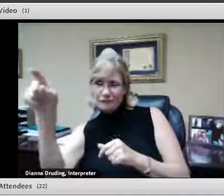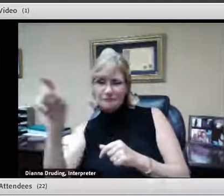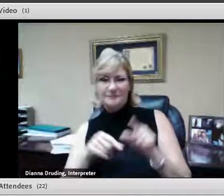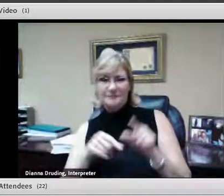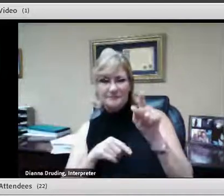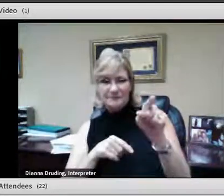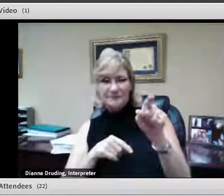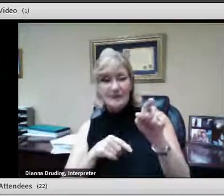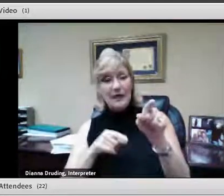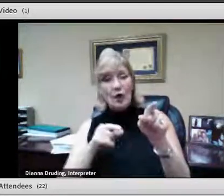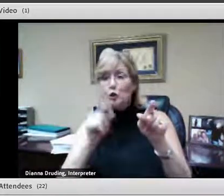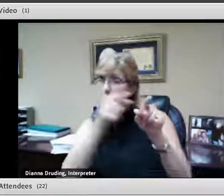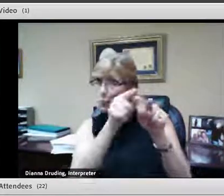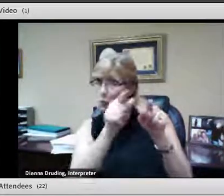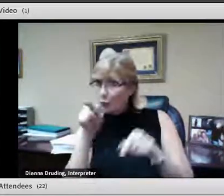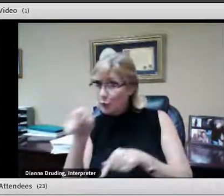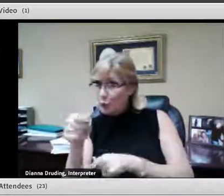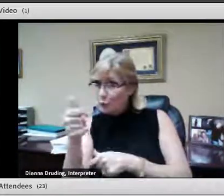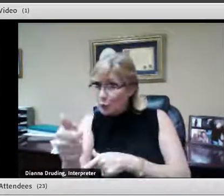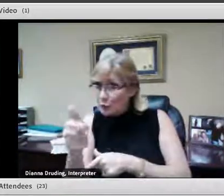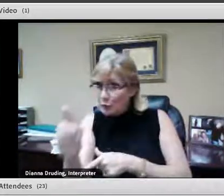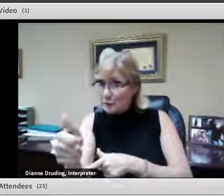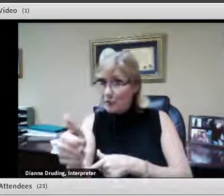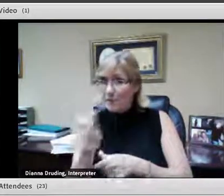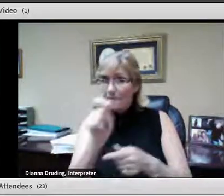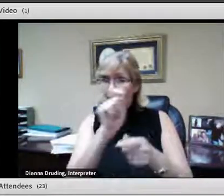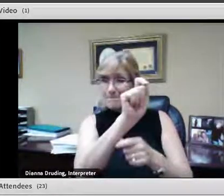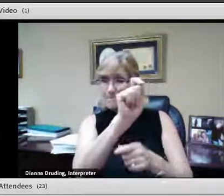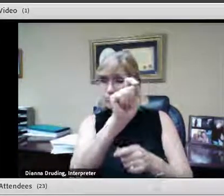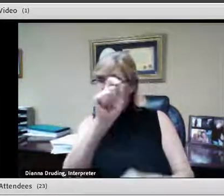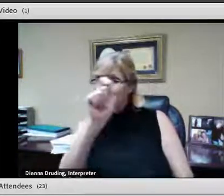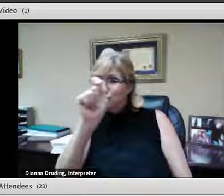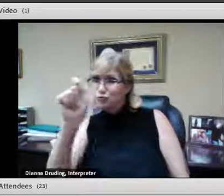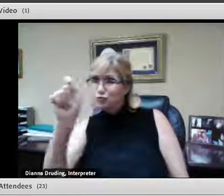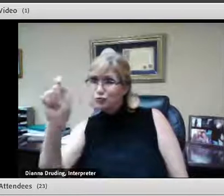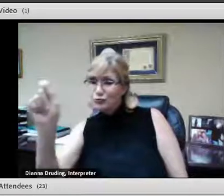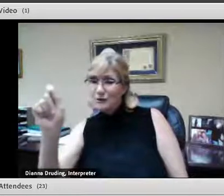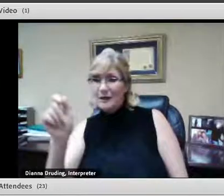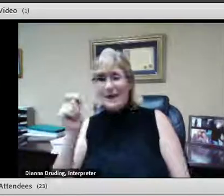you're going to mark where along this continuum you fall, whether you're more left brain,